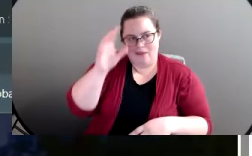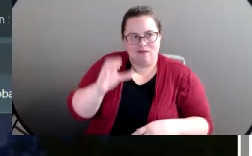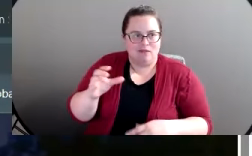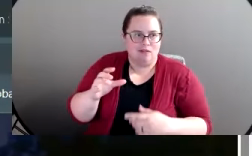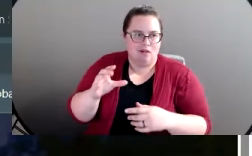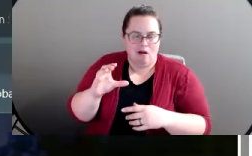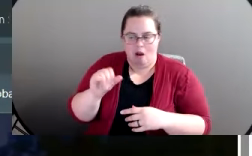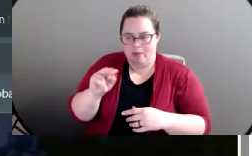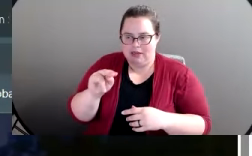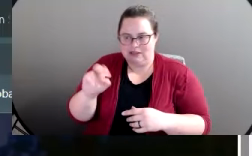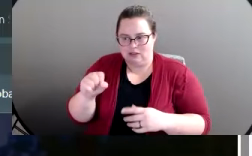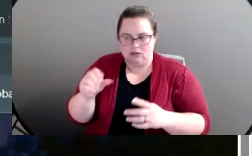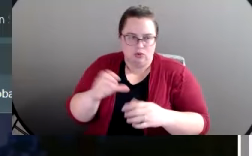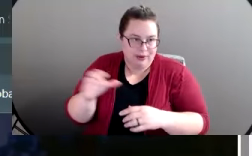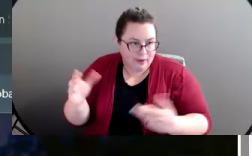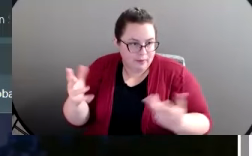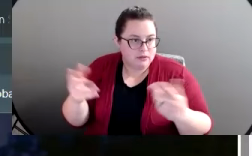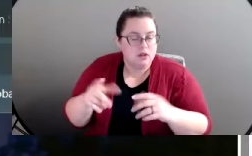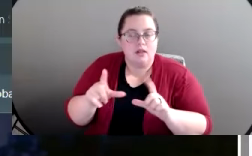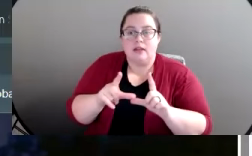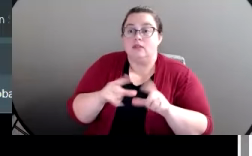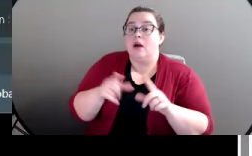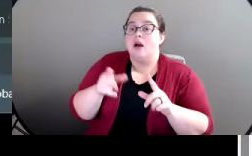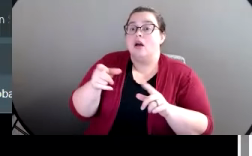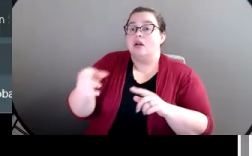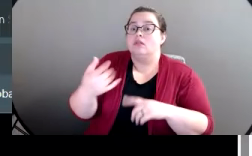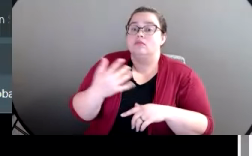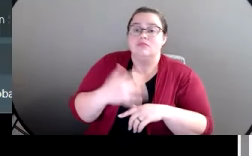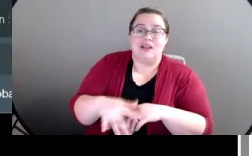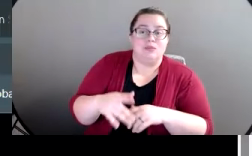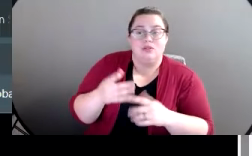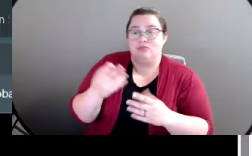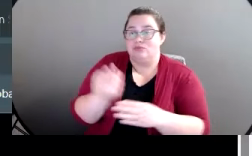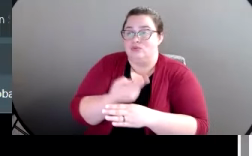You can customize it, remix it, pretty much use it as you would like.